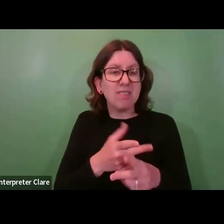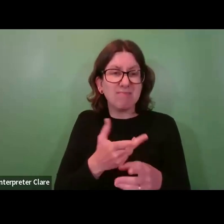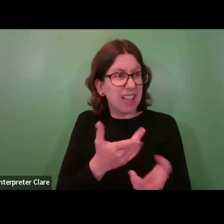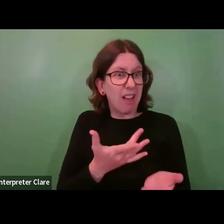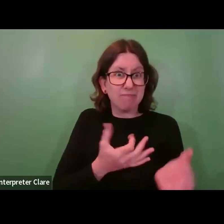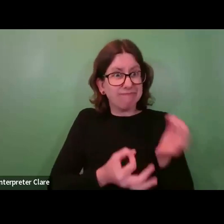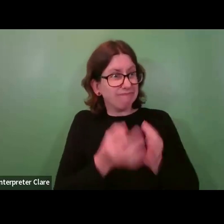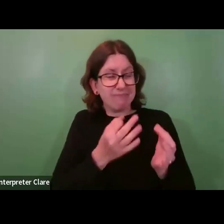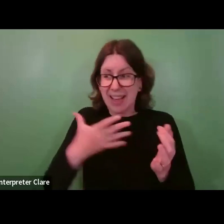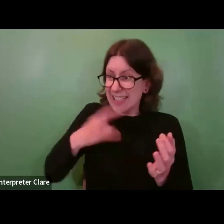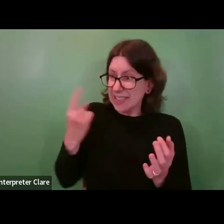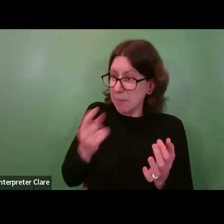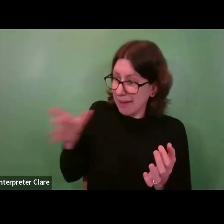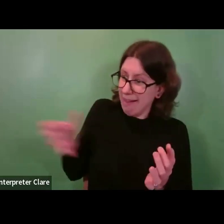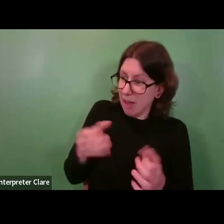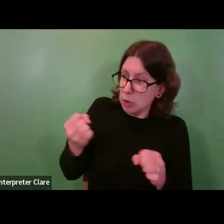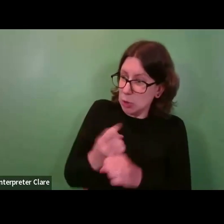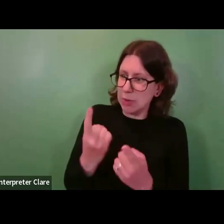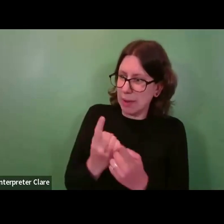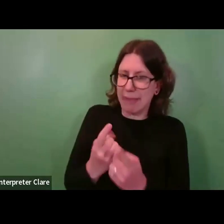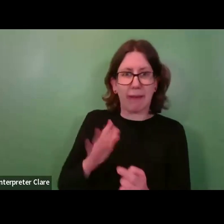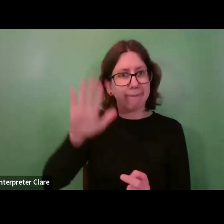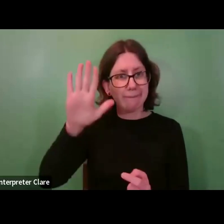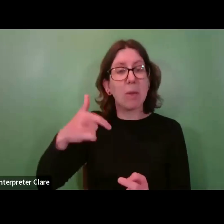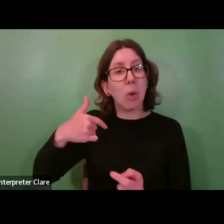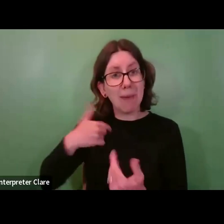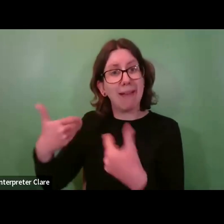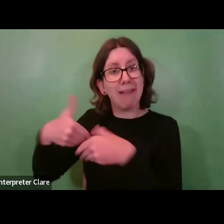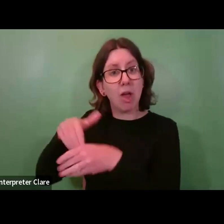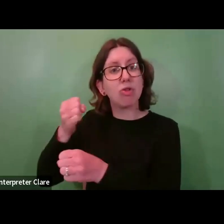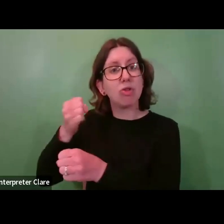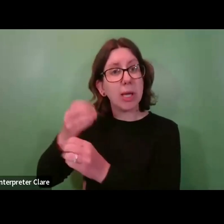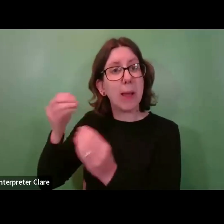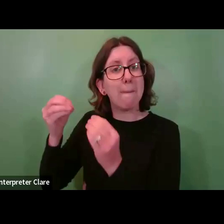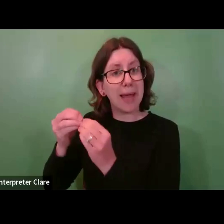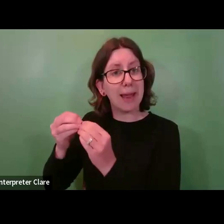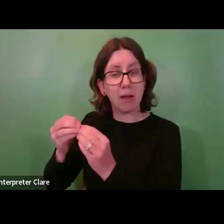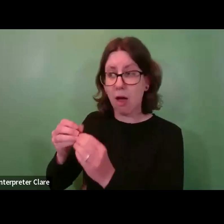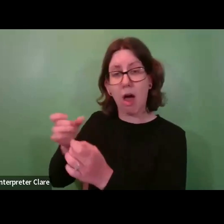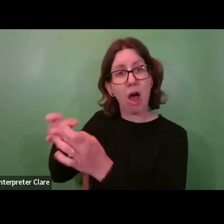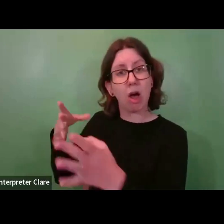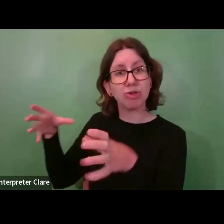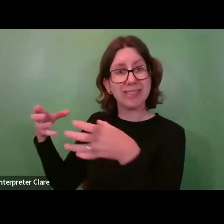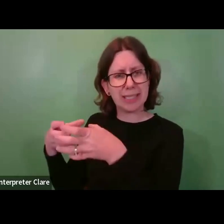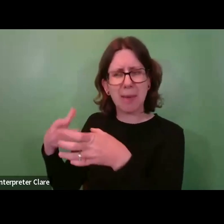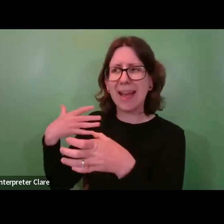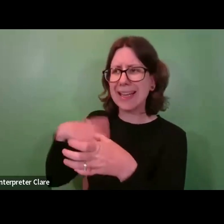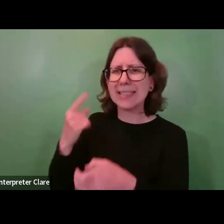And in my case, it was being on the archery team of Great Britain, and we needed an athlete representative,